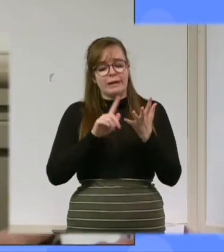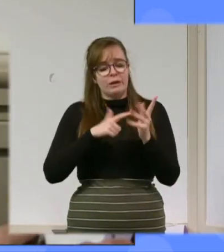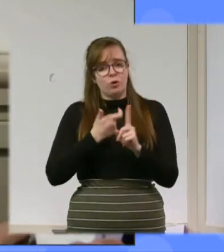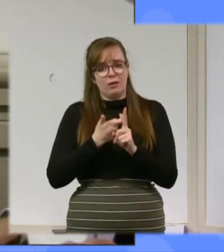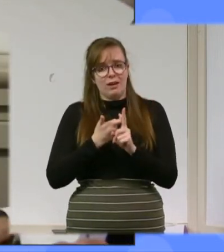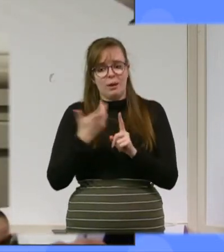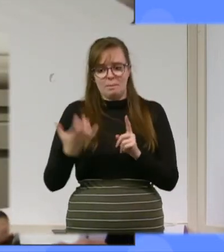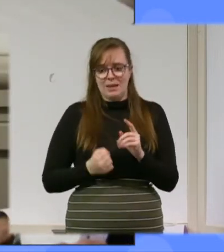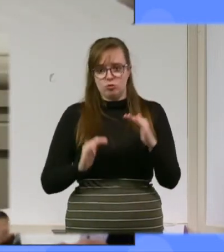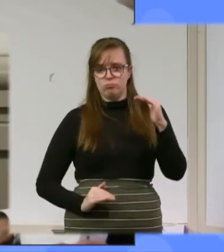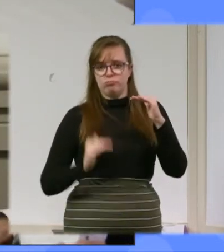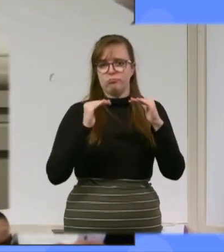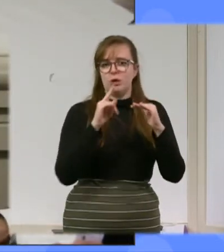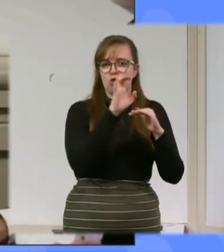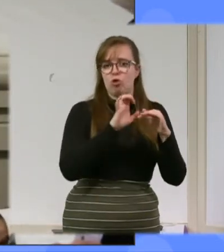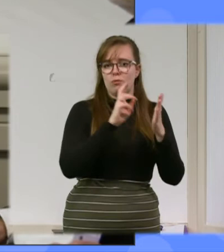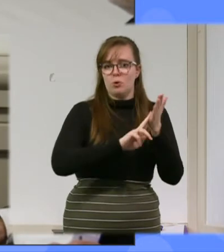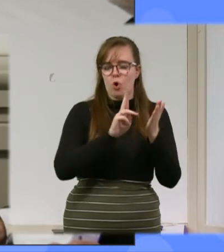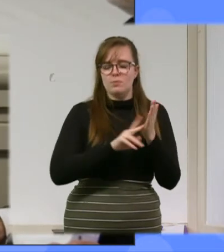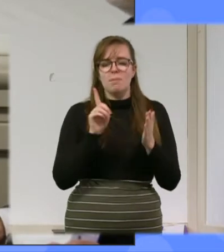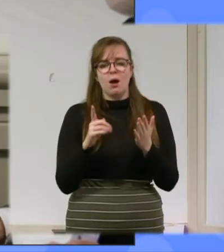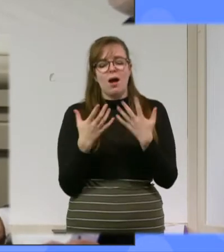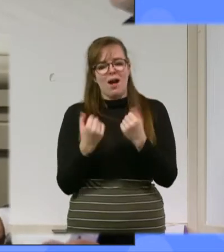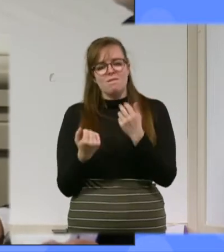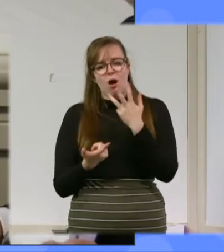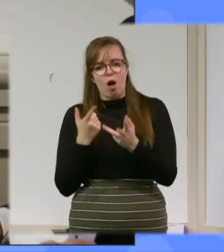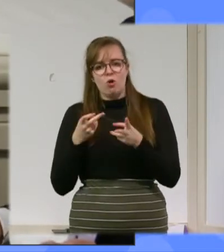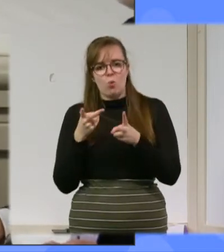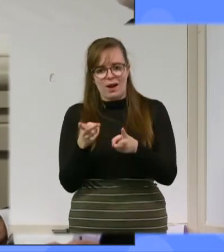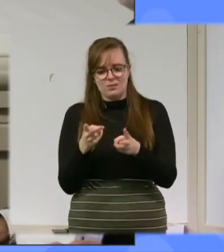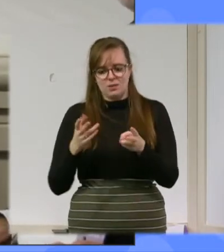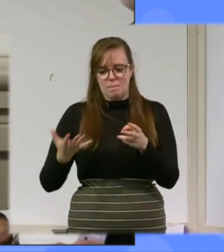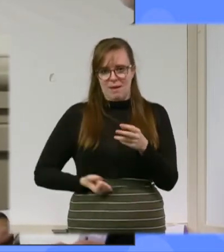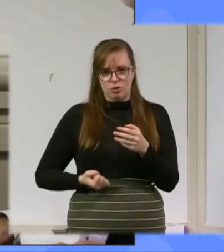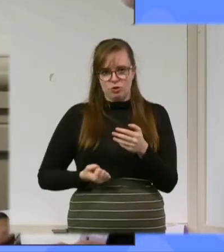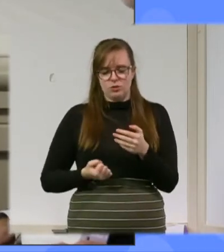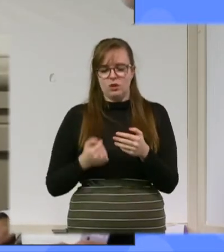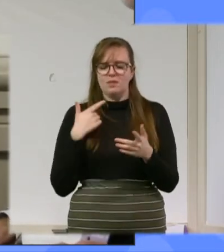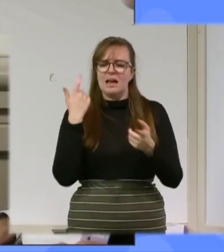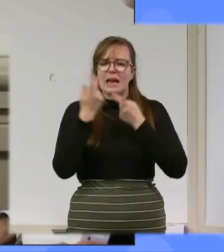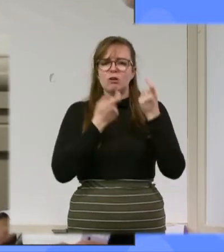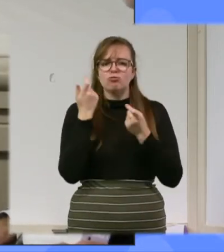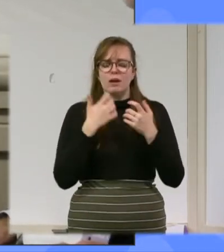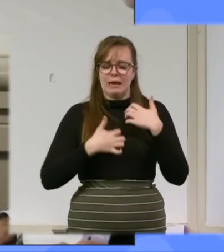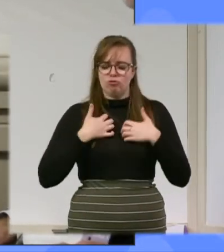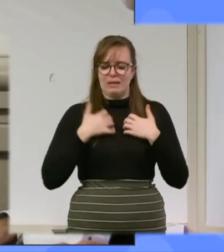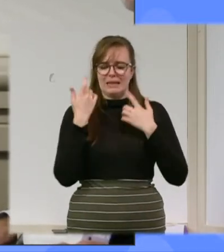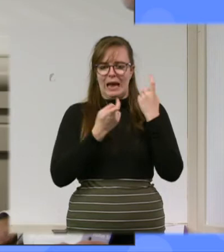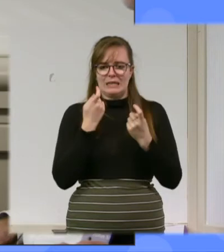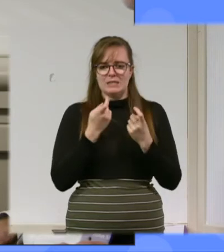agree that there are other ways to make pensions go further there's some interesting ideas going on about universal guaranteed universal services